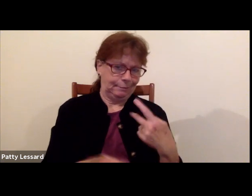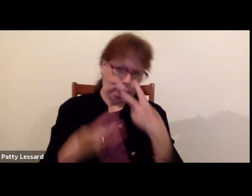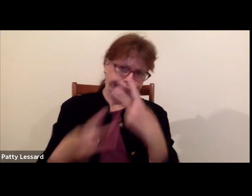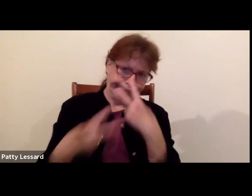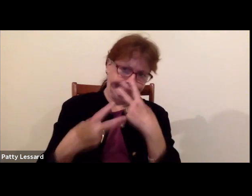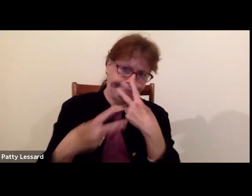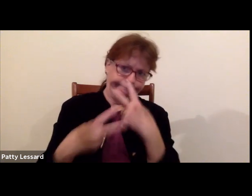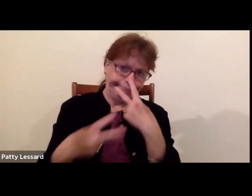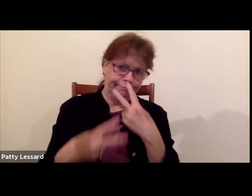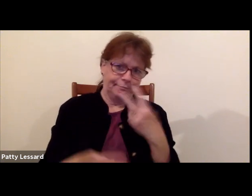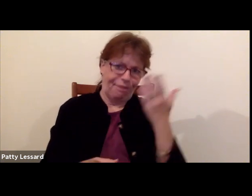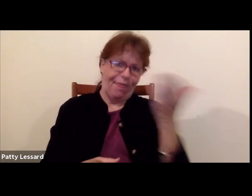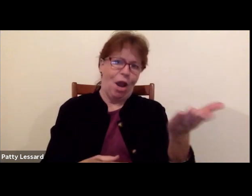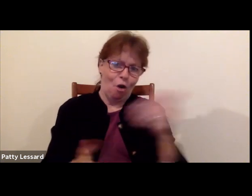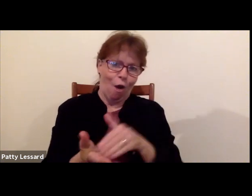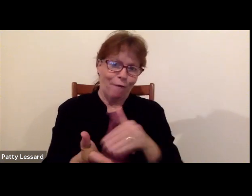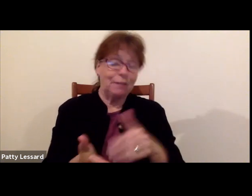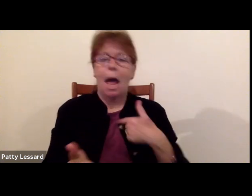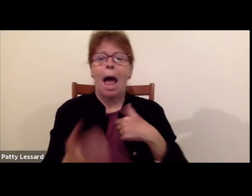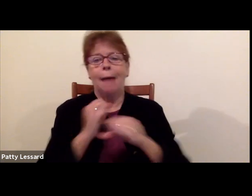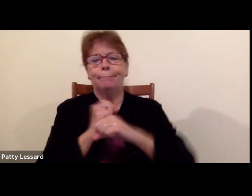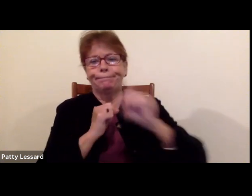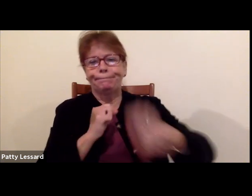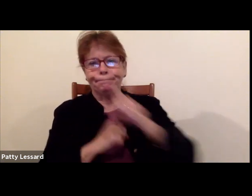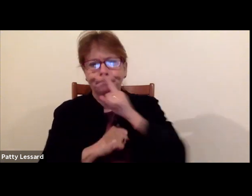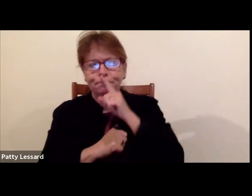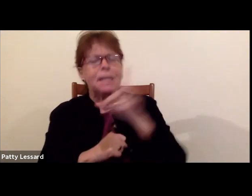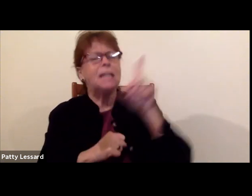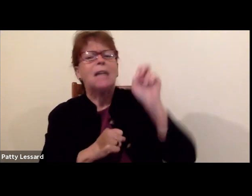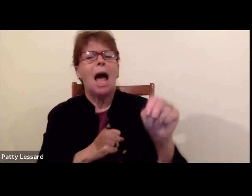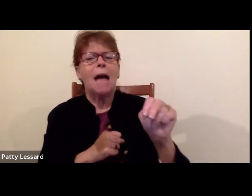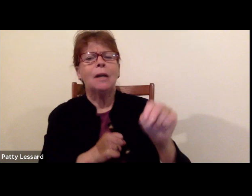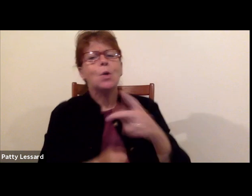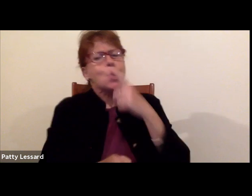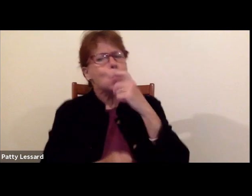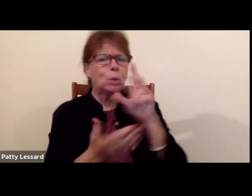studies who also VLOGS on YouTube and has a column on Facebook and is